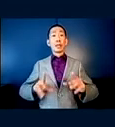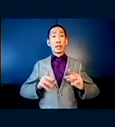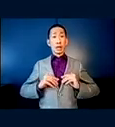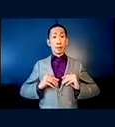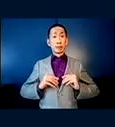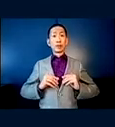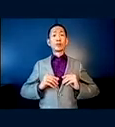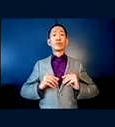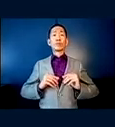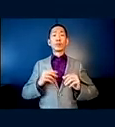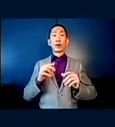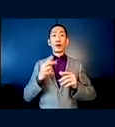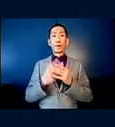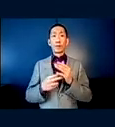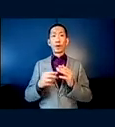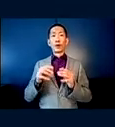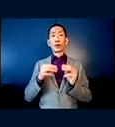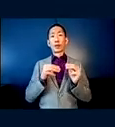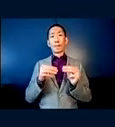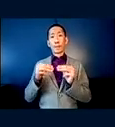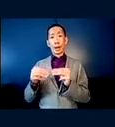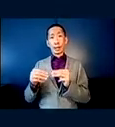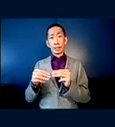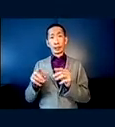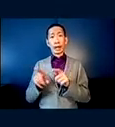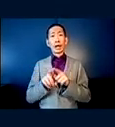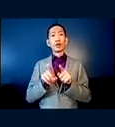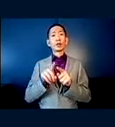AND FINALLY, TO PROMOTE THE